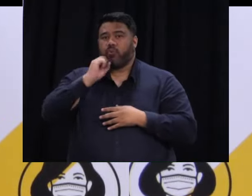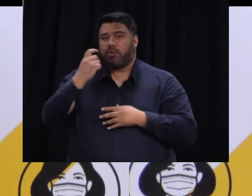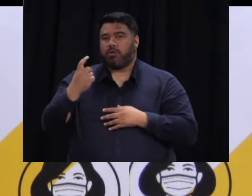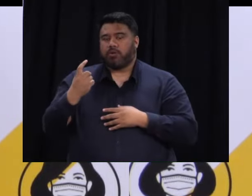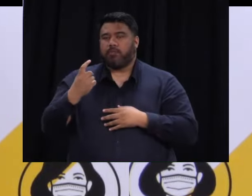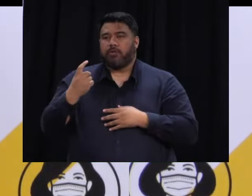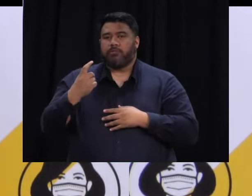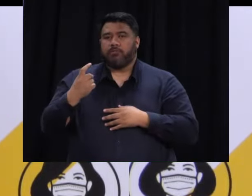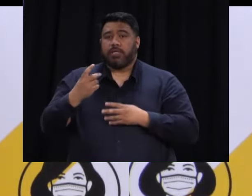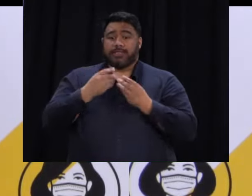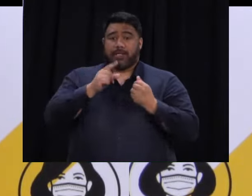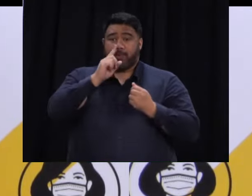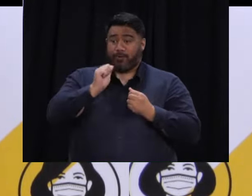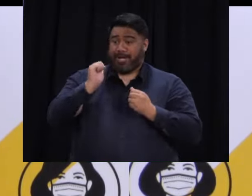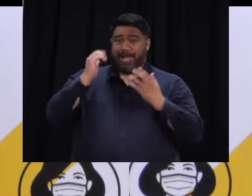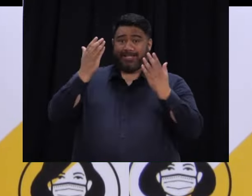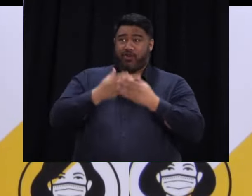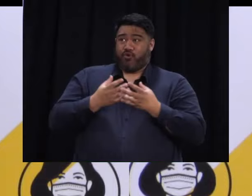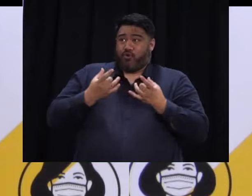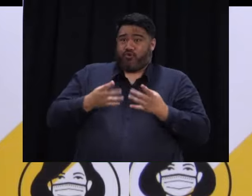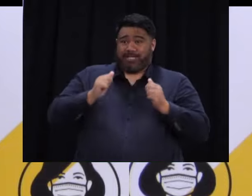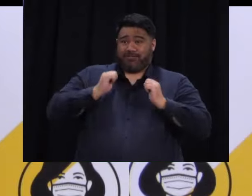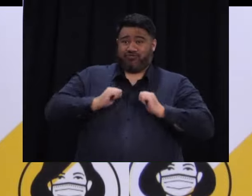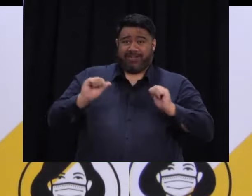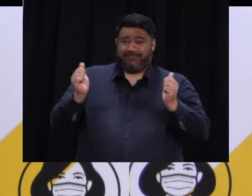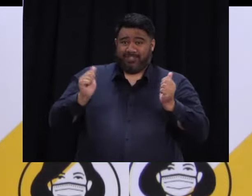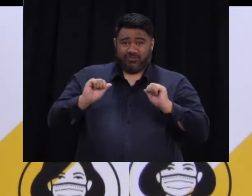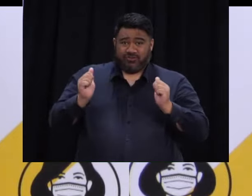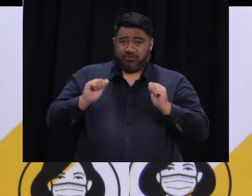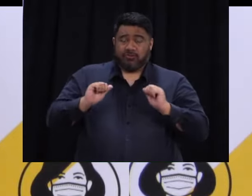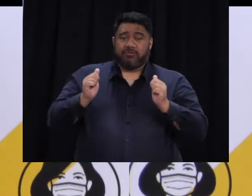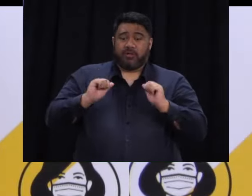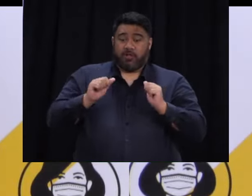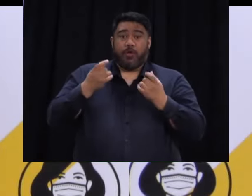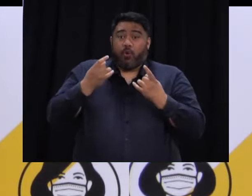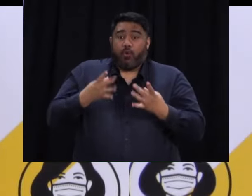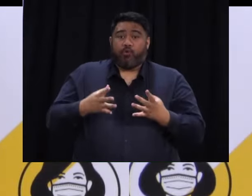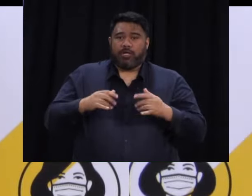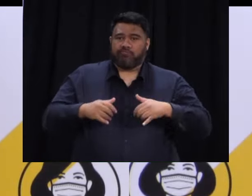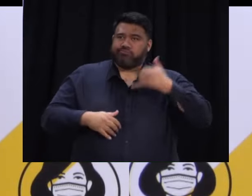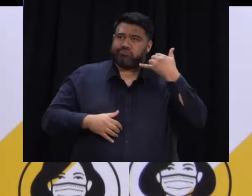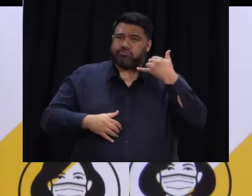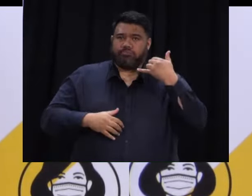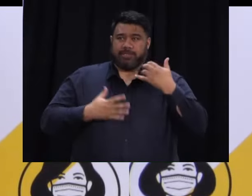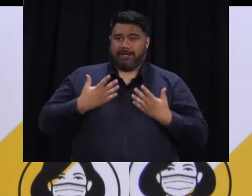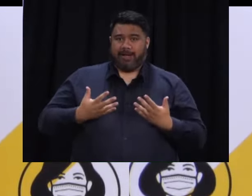staff, we had about 300. We are surging that up to around 900. In fact, people were being trained already last night from